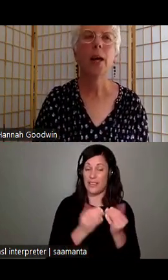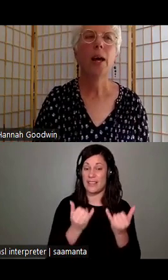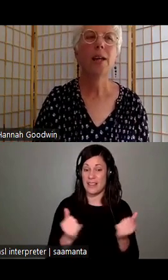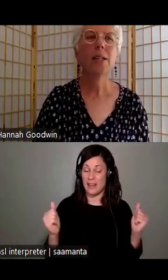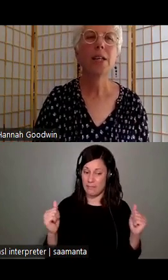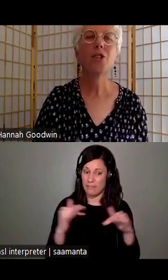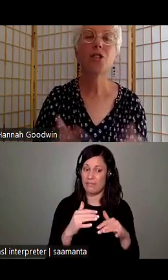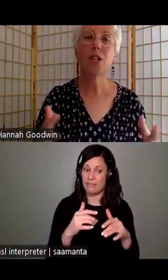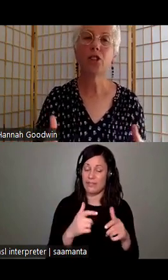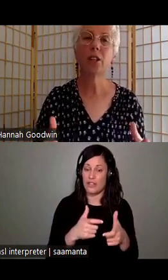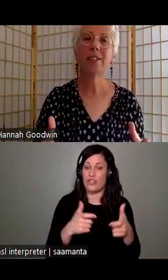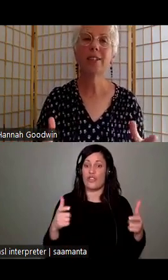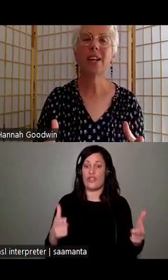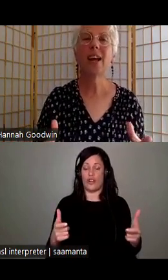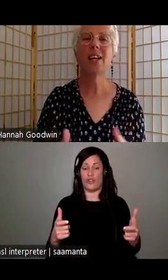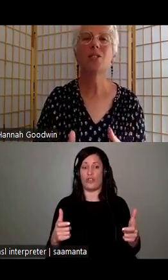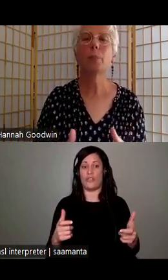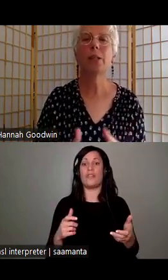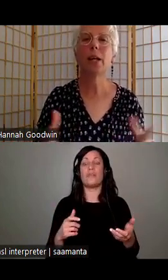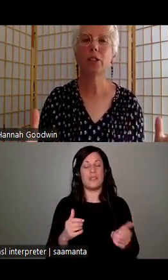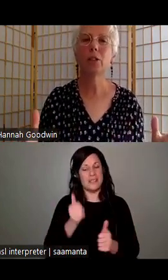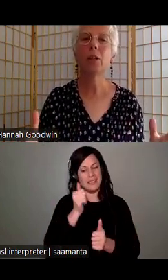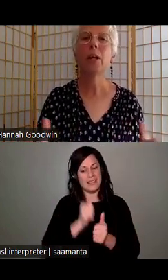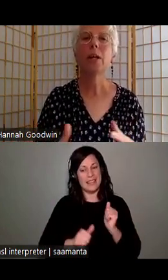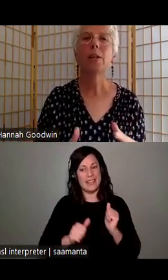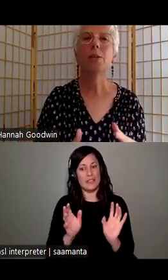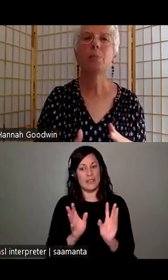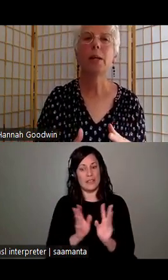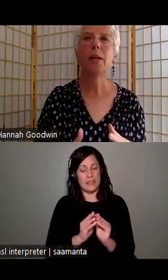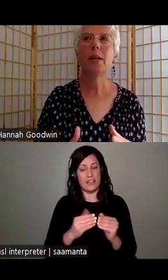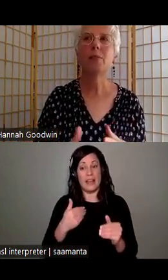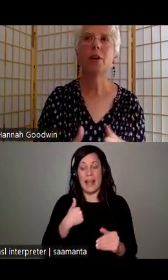and each session has the potential to be very large.